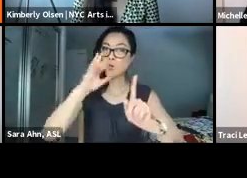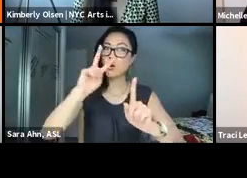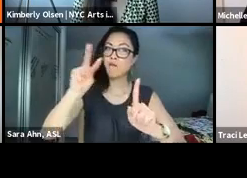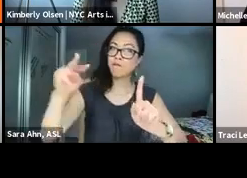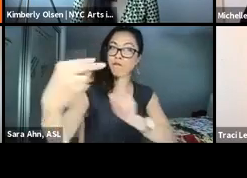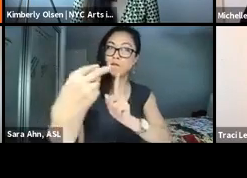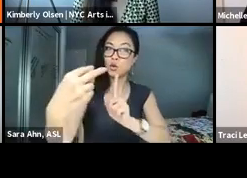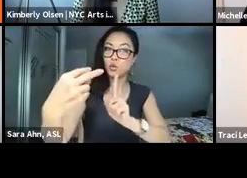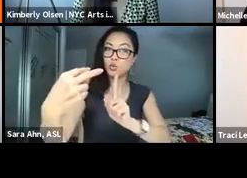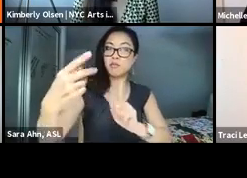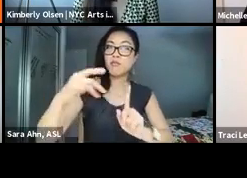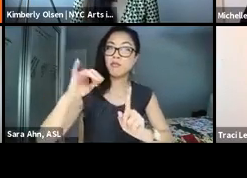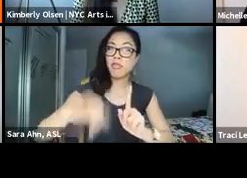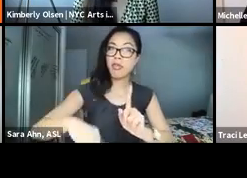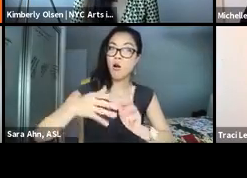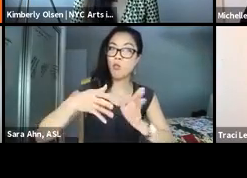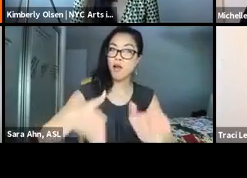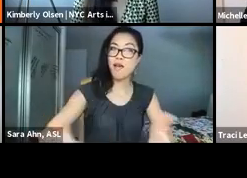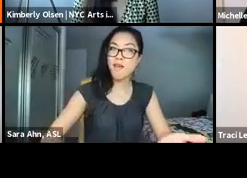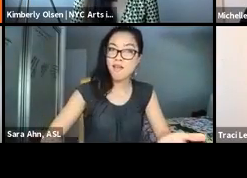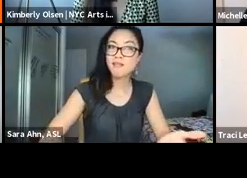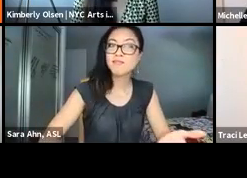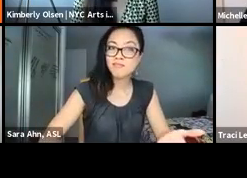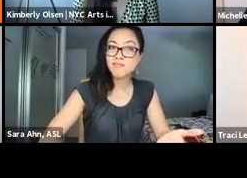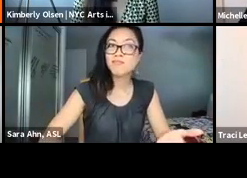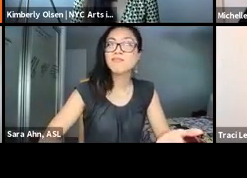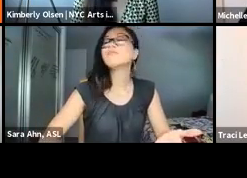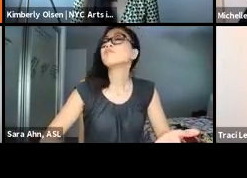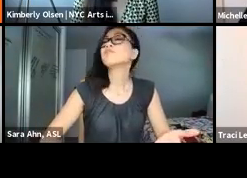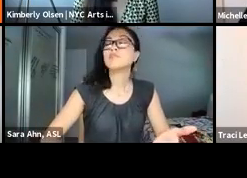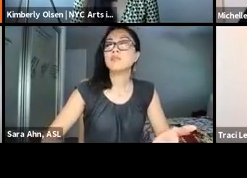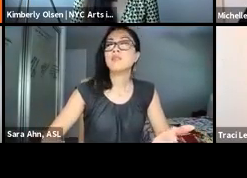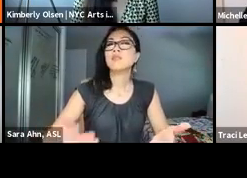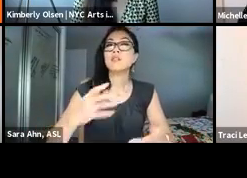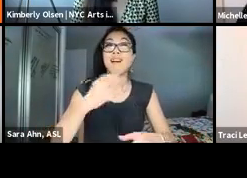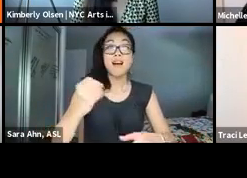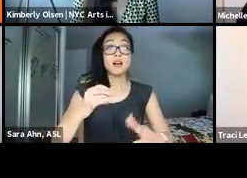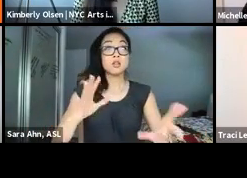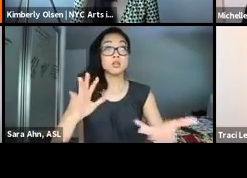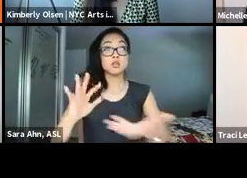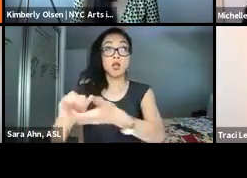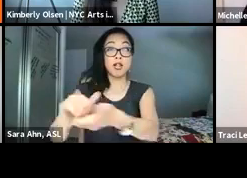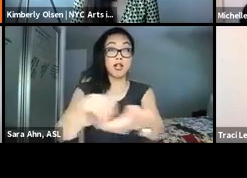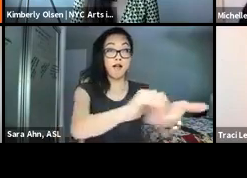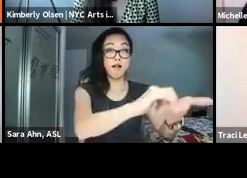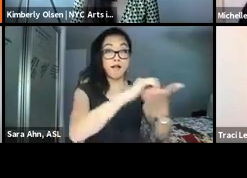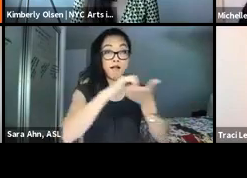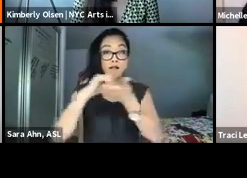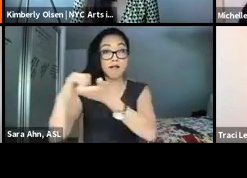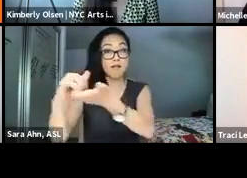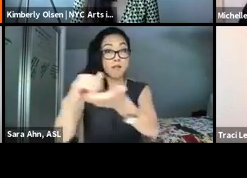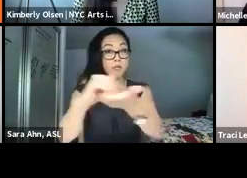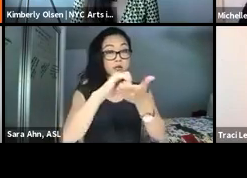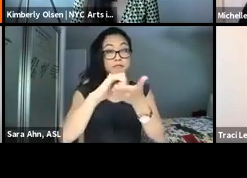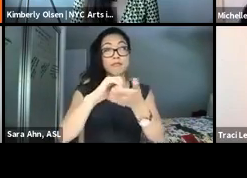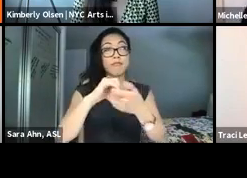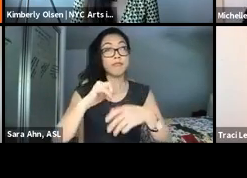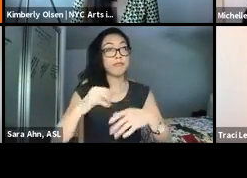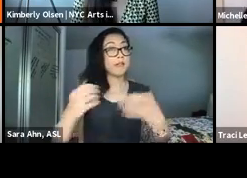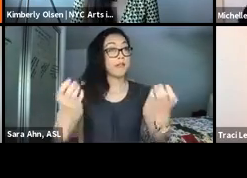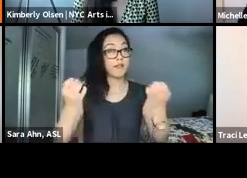value the arts even more, when you think about the phases of reopening, arts organizations